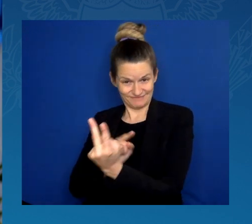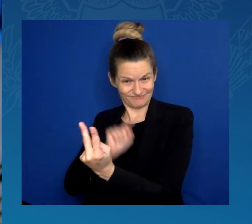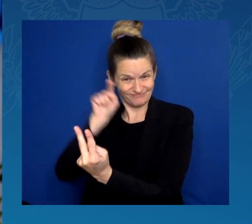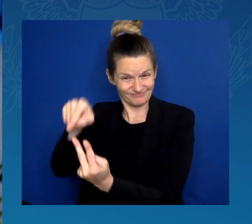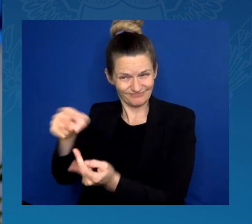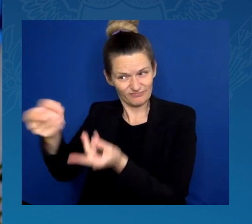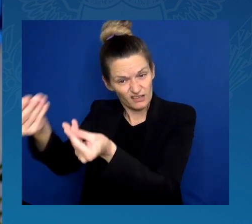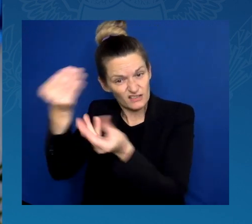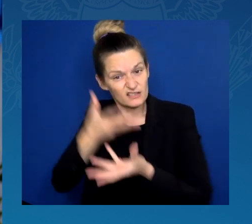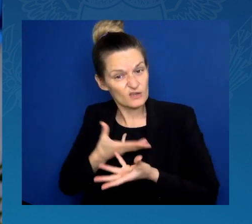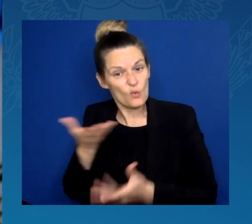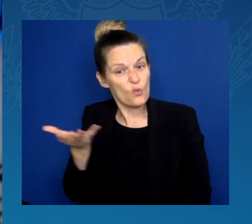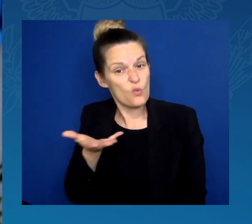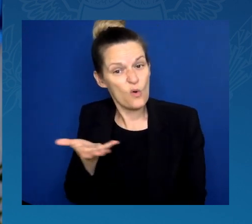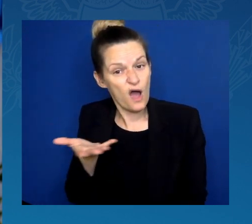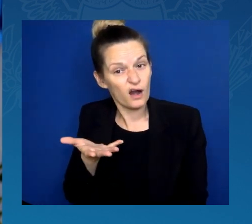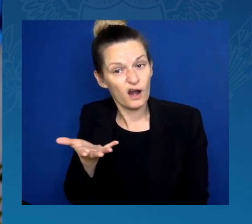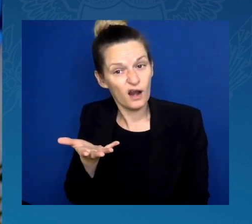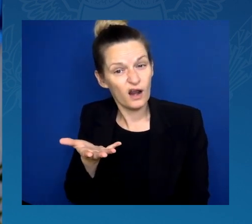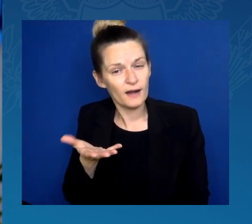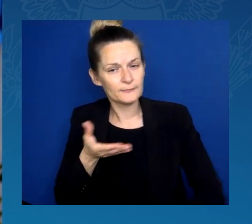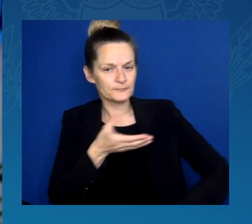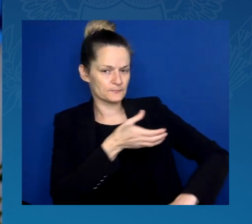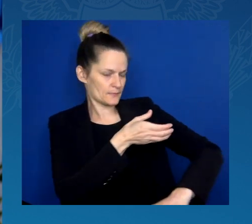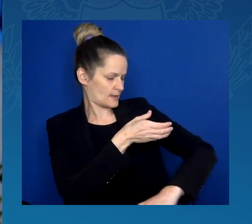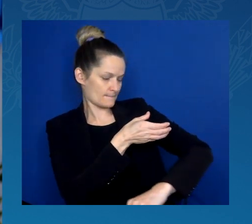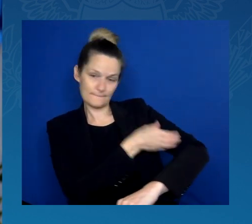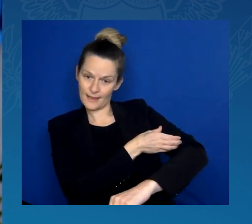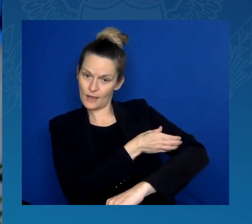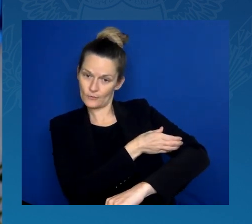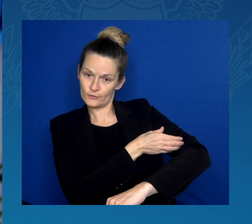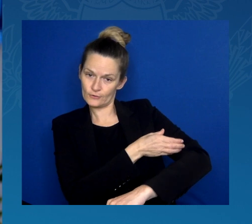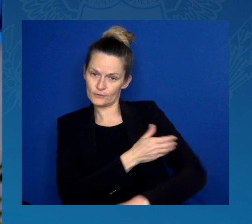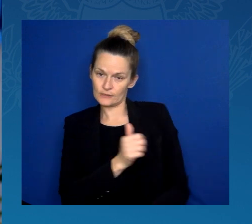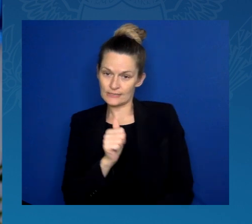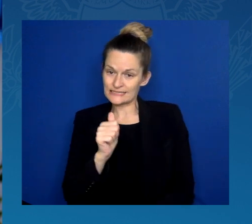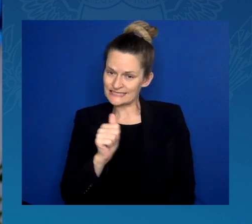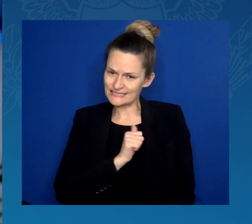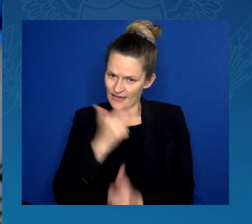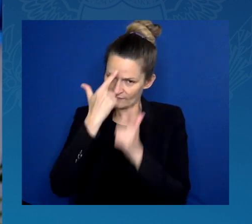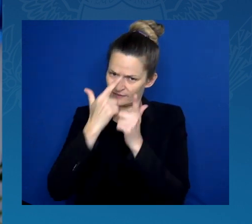the self-determination that people feel when they vote to unionize.